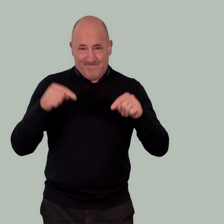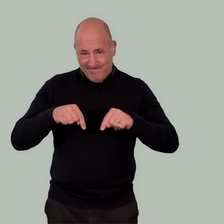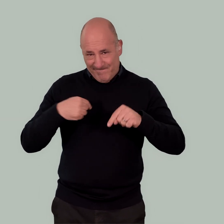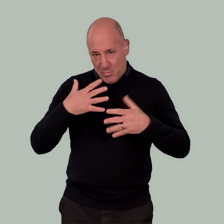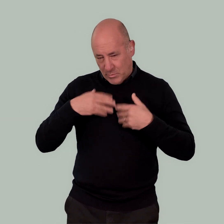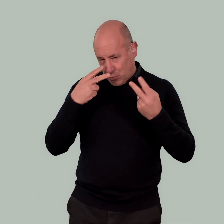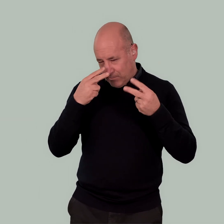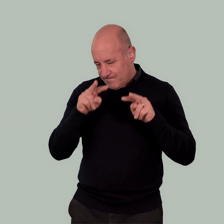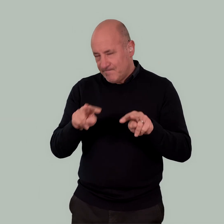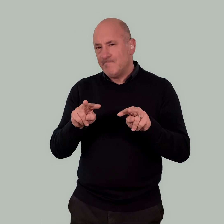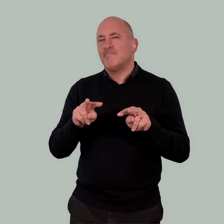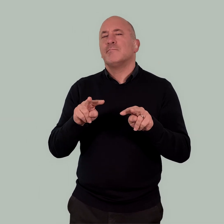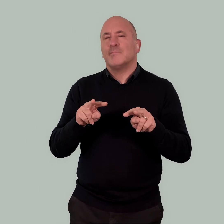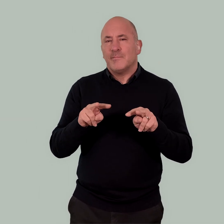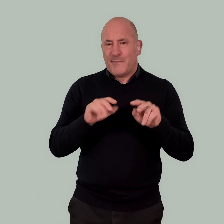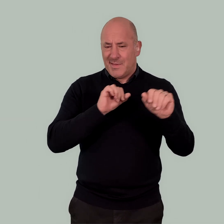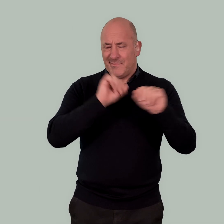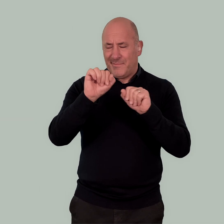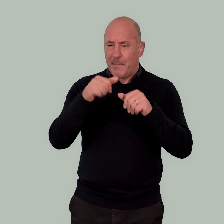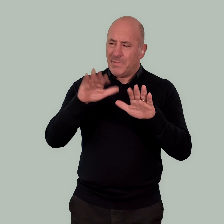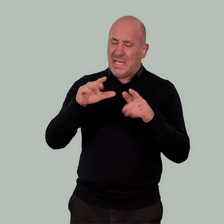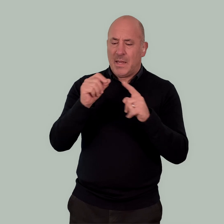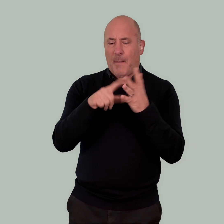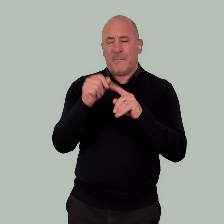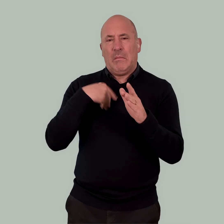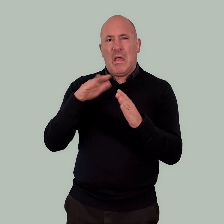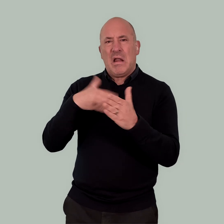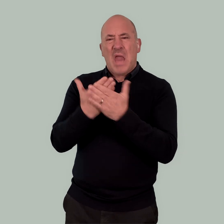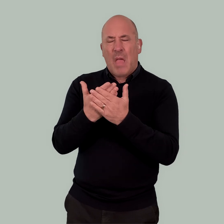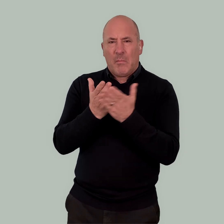The Review will examine the experience of claiming PIP,